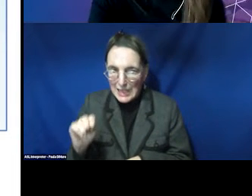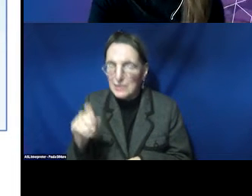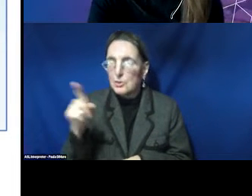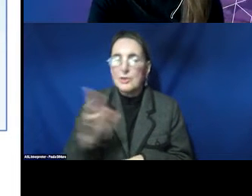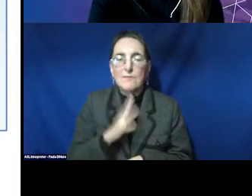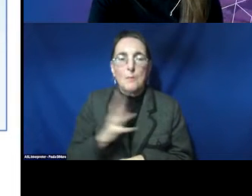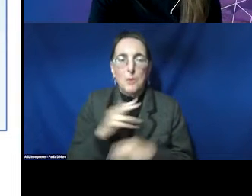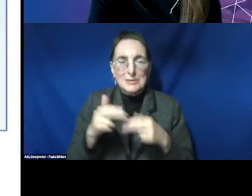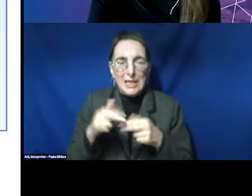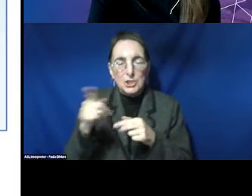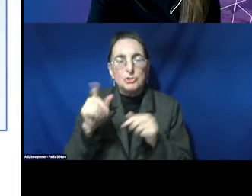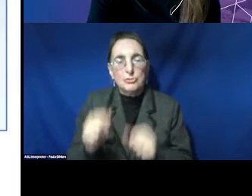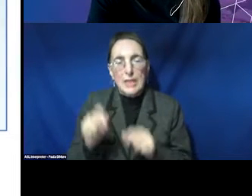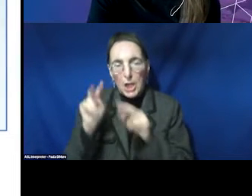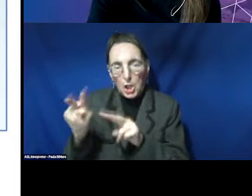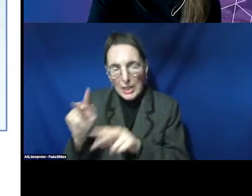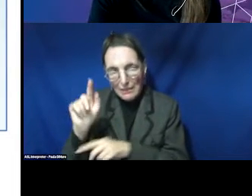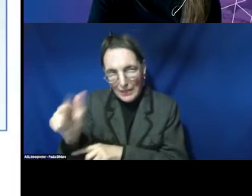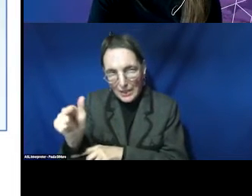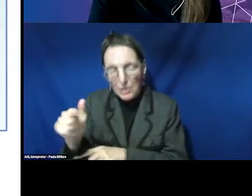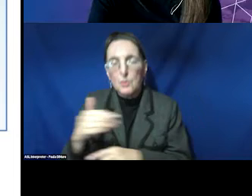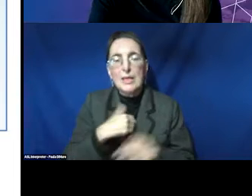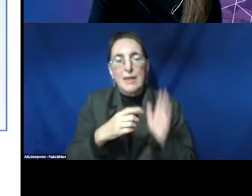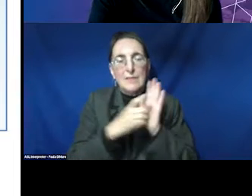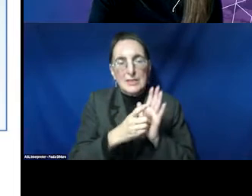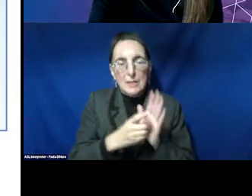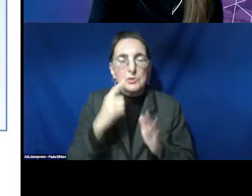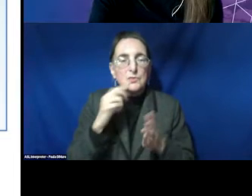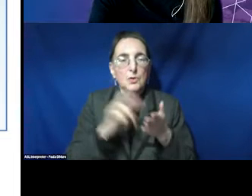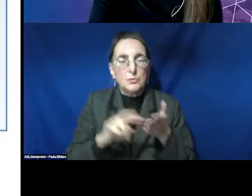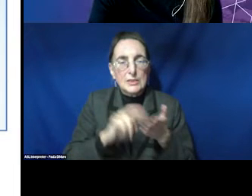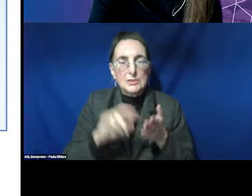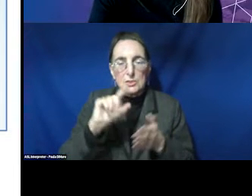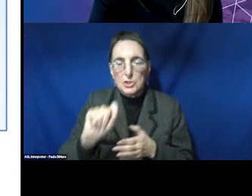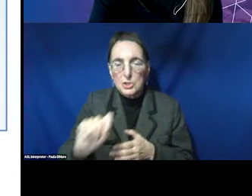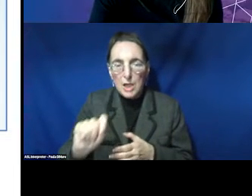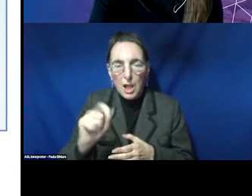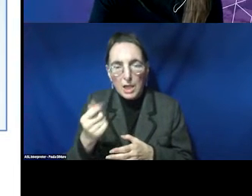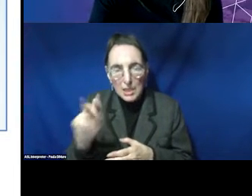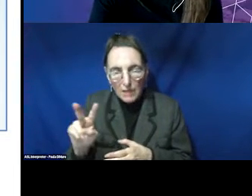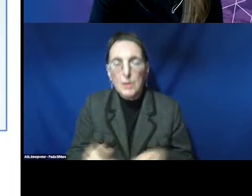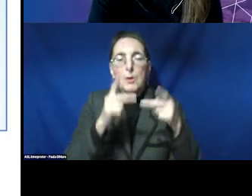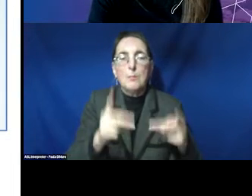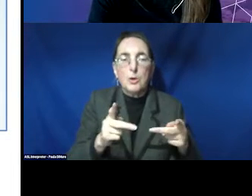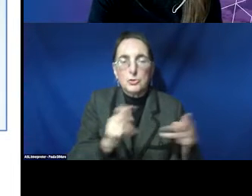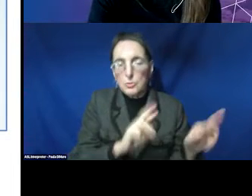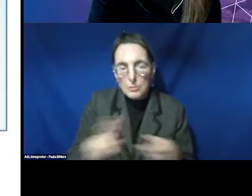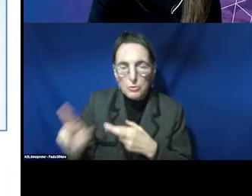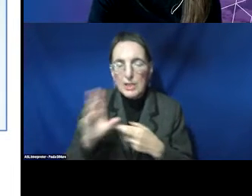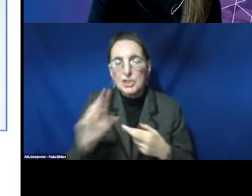So we have demos for Research.gov proposal preparation and supplemental funding. Anyone can see it.